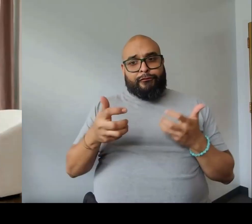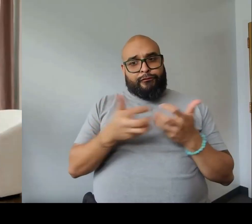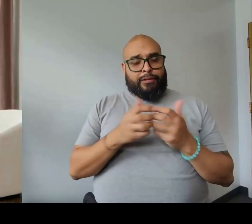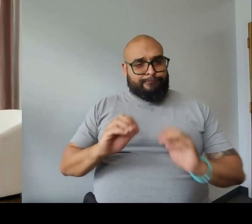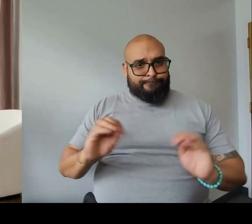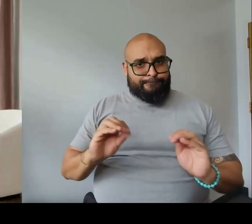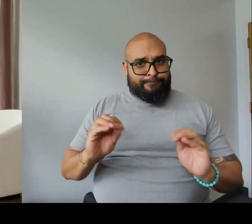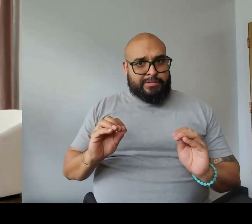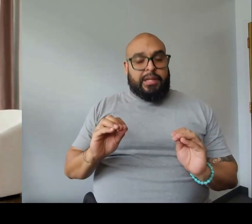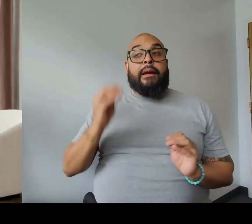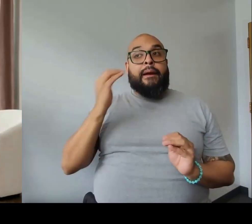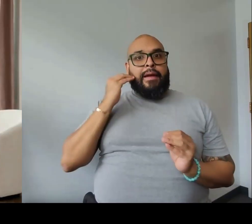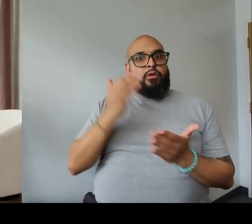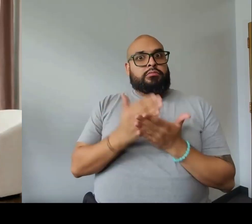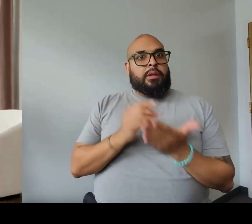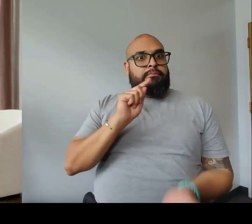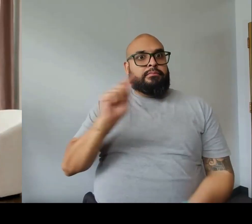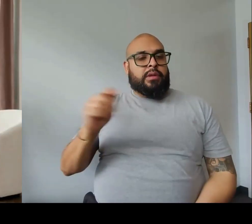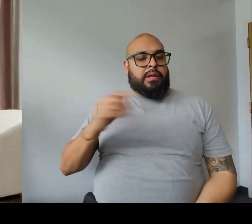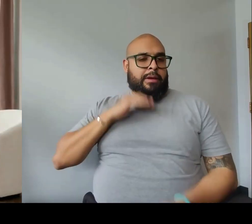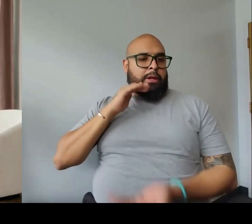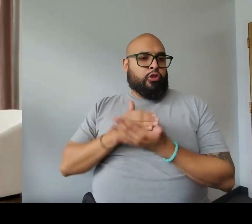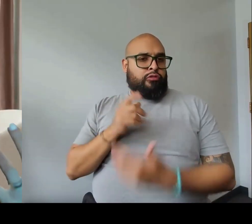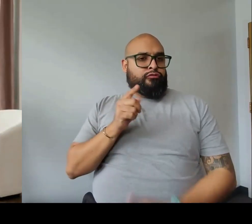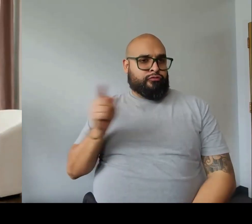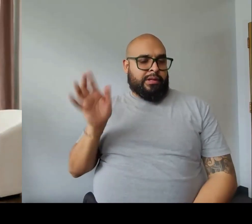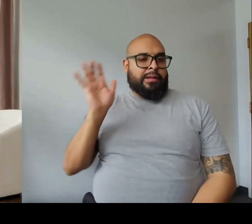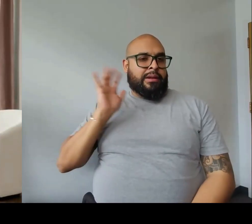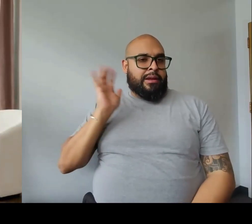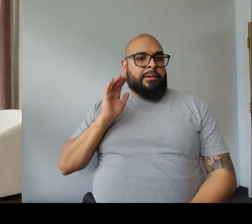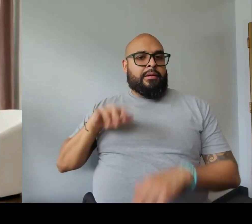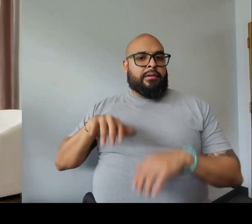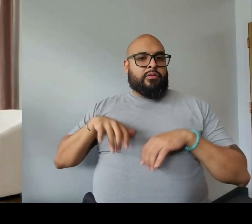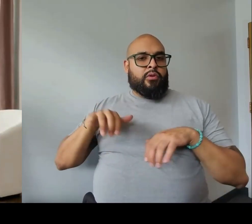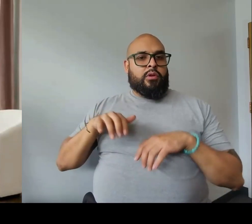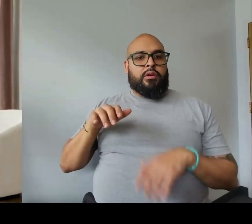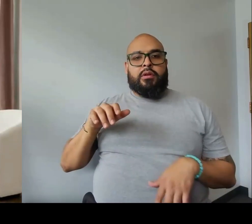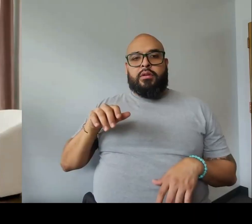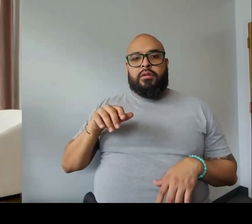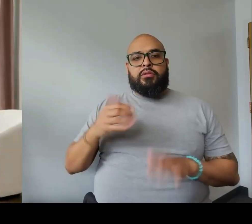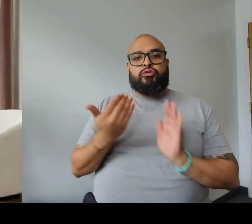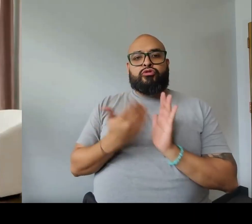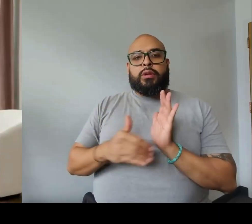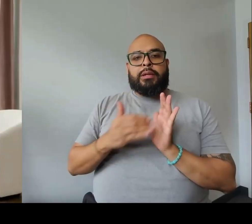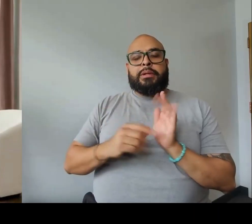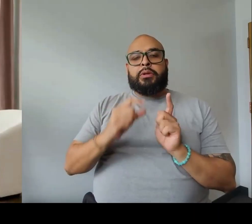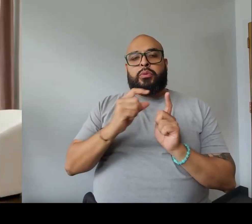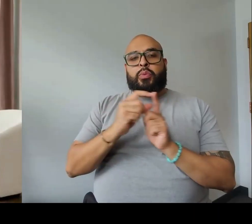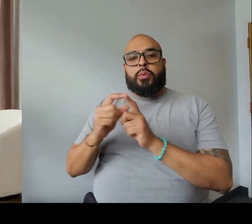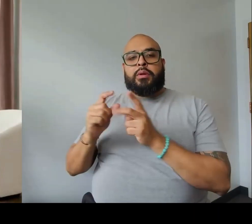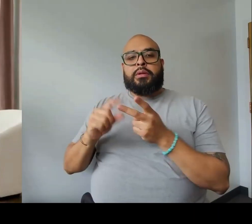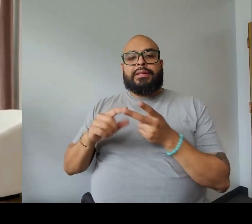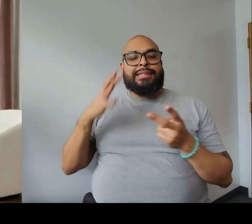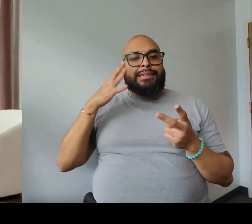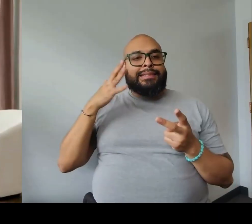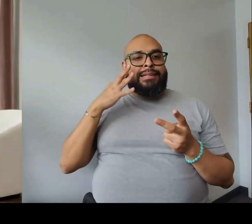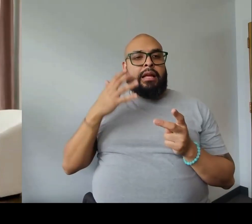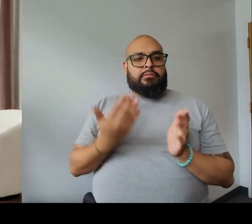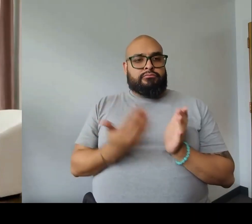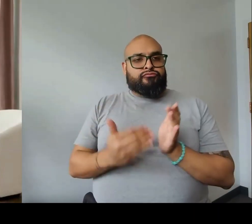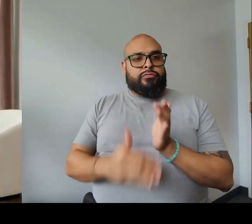I know there were some like with my daughter, like when they were doing, just repeat, repeat words and sounds back, that didn't take any accommodation at all.